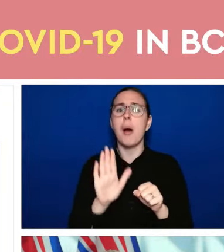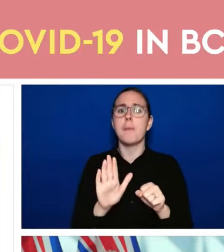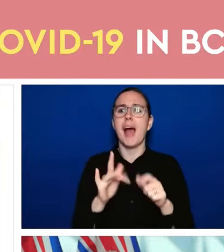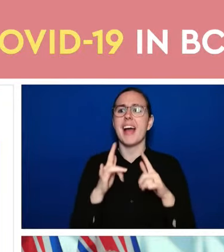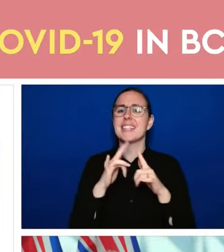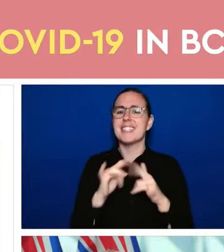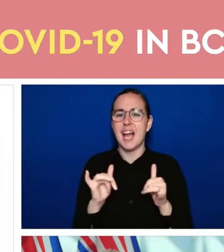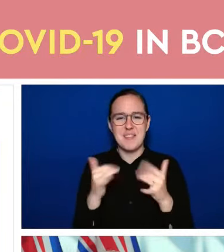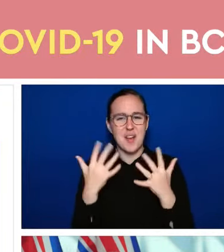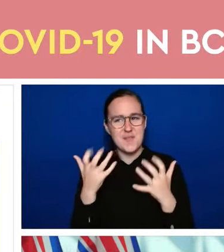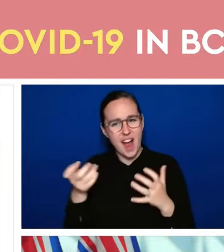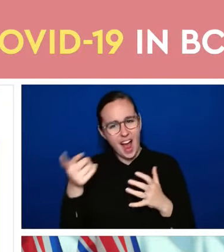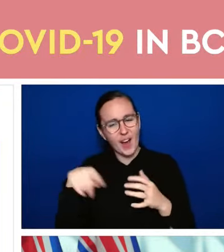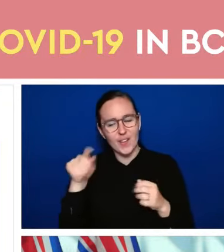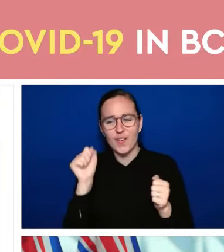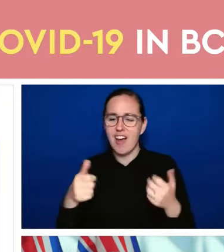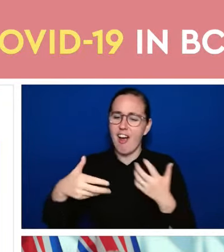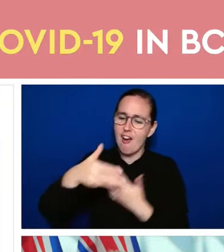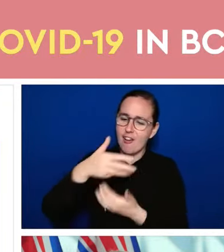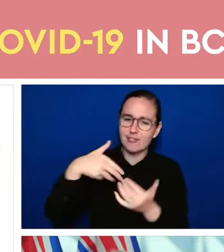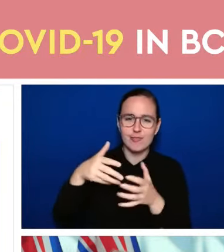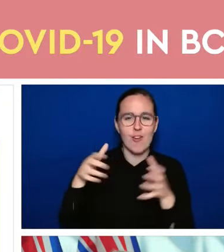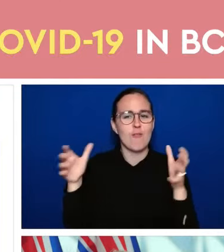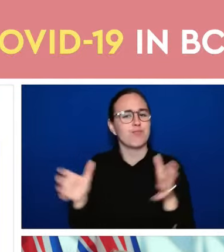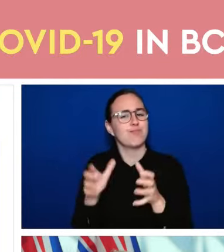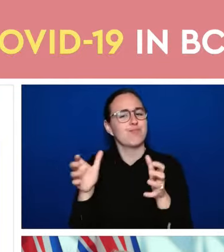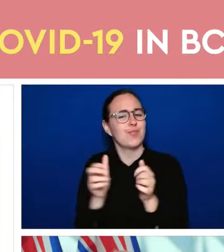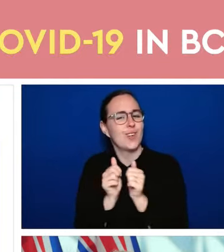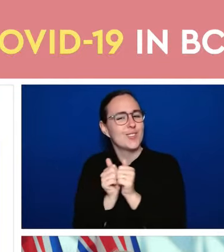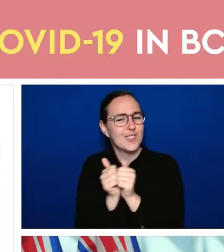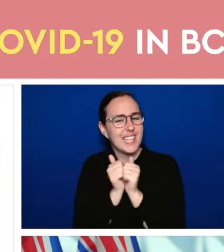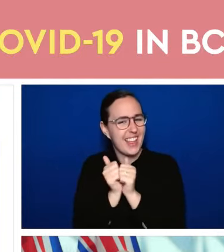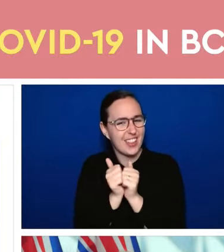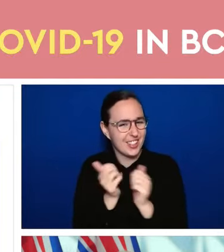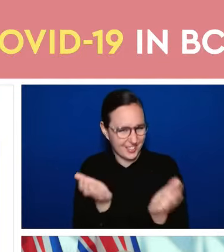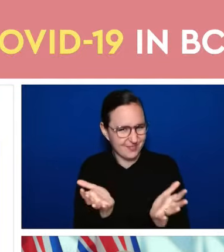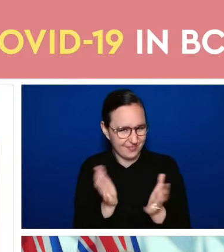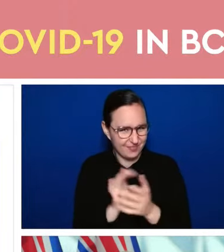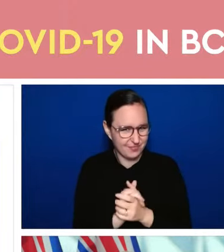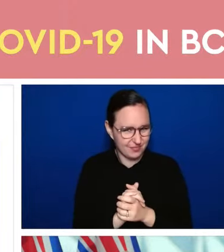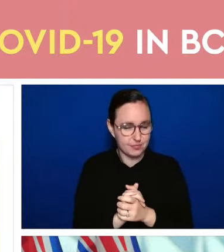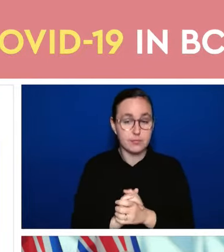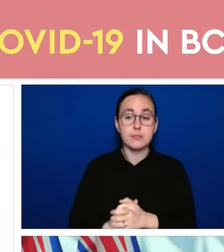board to protect people have had a differential impact on some